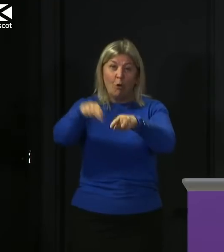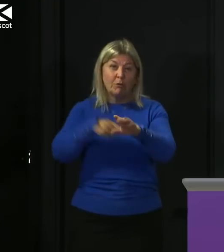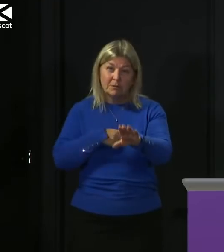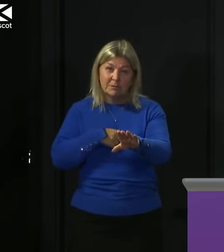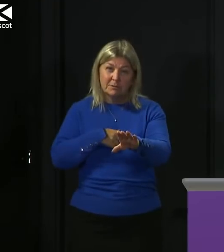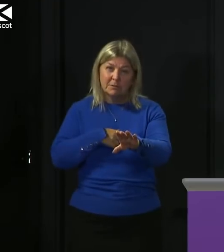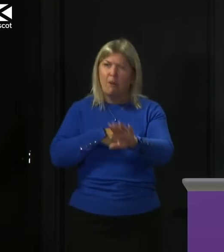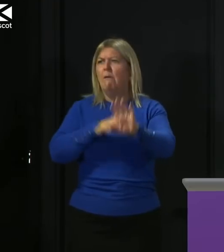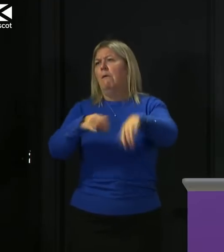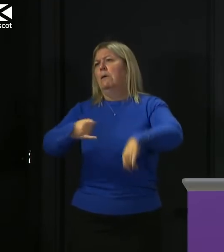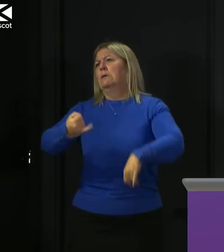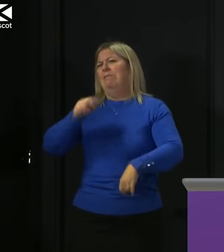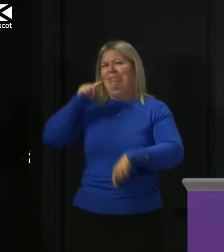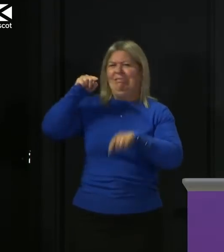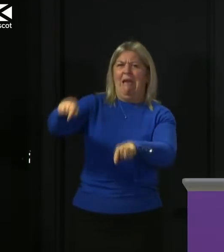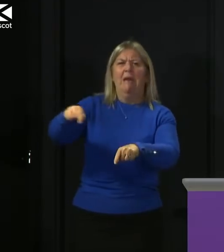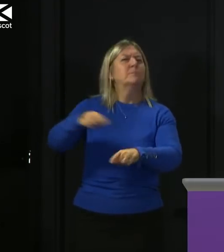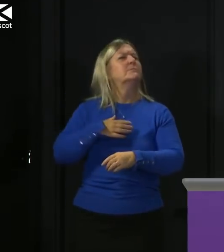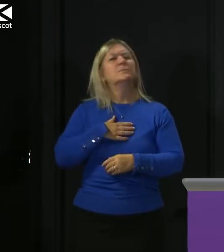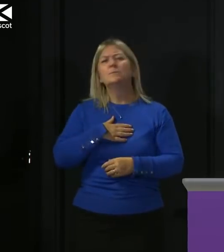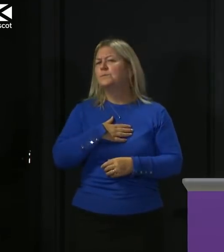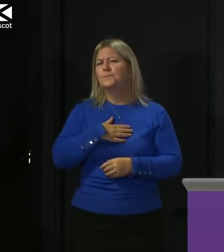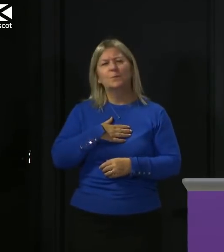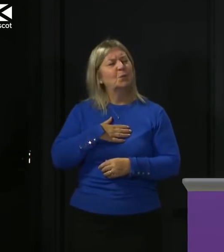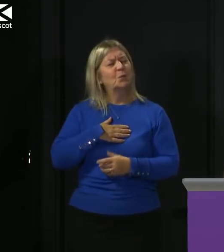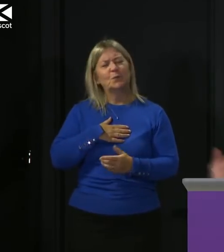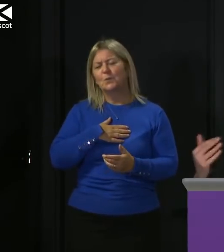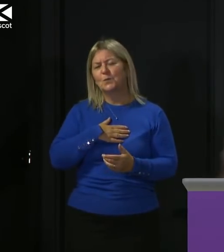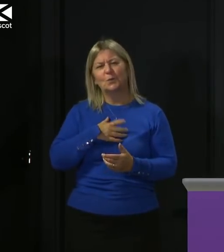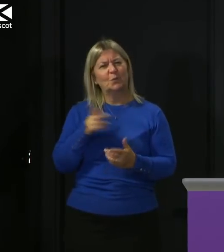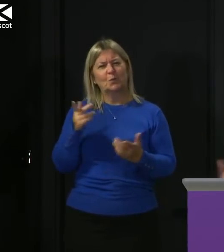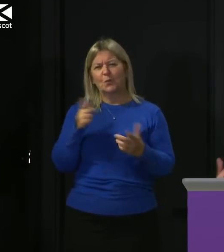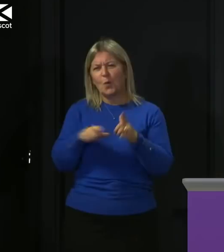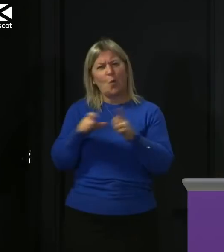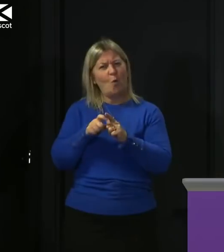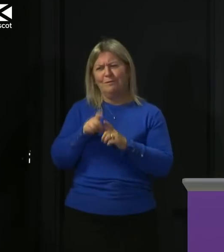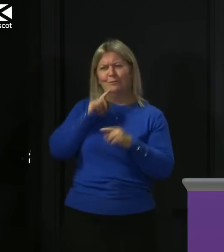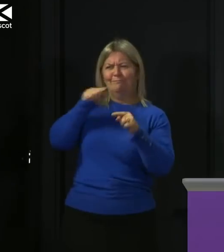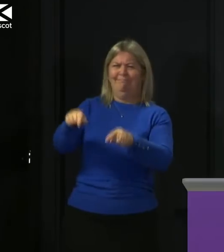students and younger people live their lives, the way we used to live our lives when we were younger